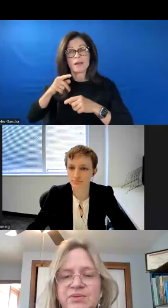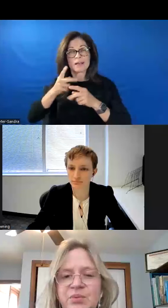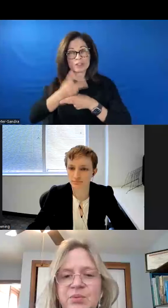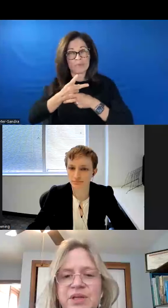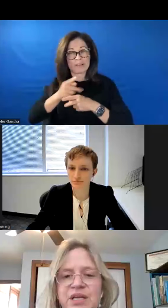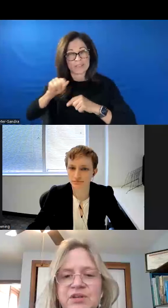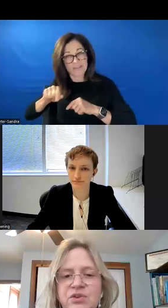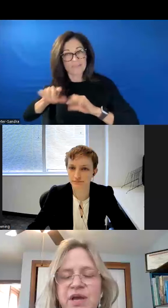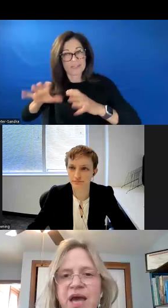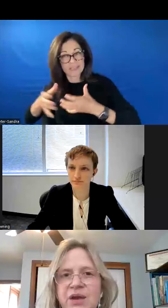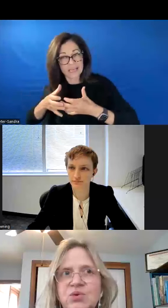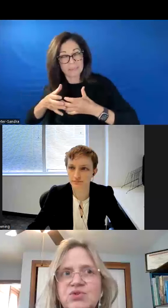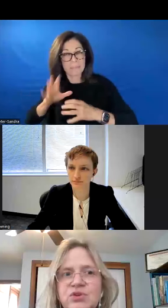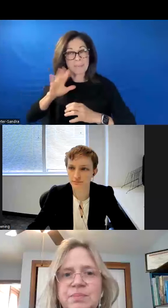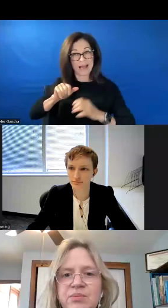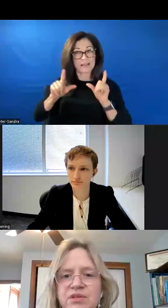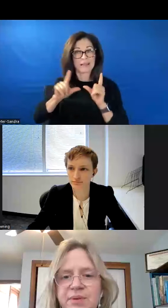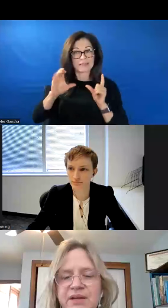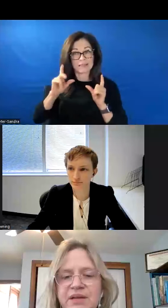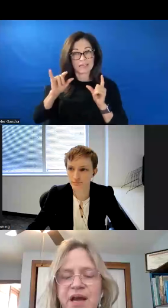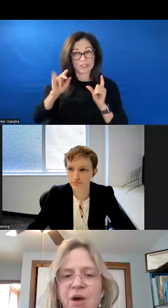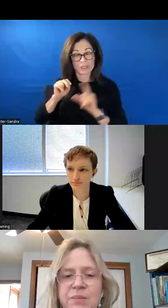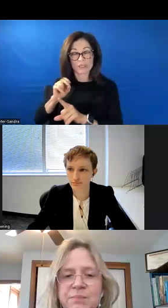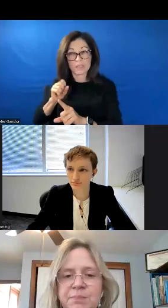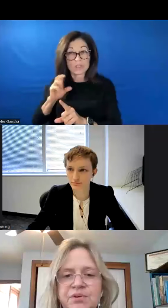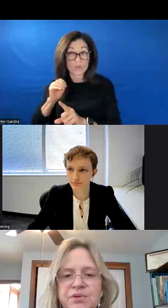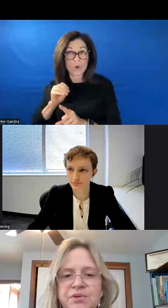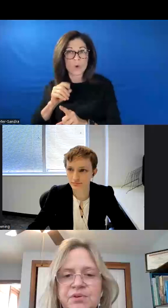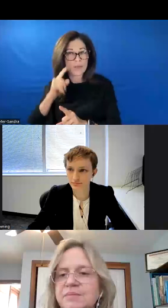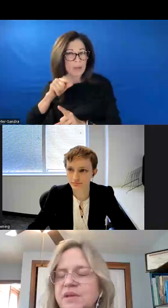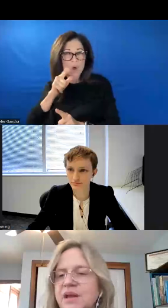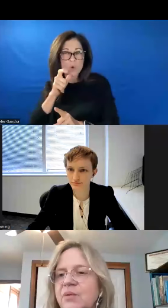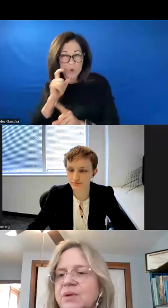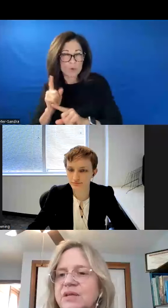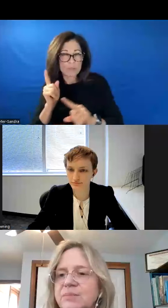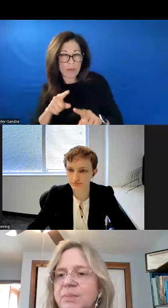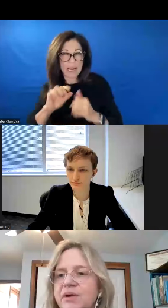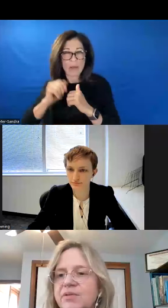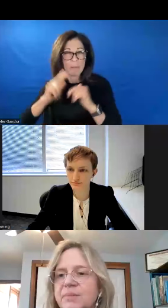SO WE REALLY NEED TO LOOK AT WHO SHOULD BE RESPONDING, HOW WE BUILD THESE TEAMS AND HOW WE NEED TO PREPARE THEM.